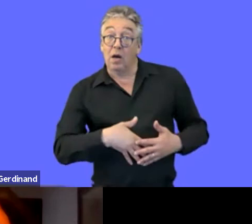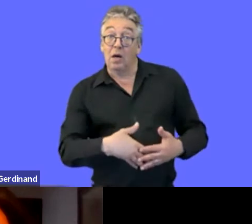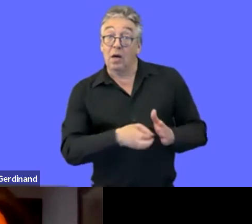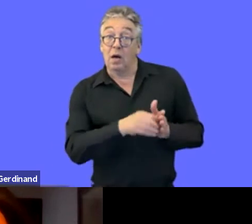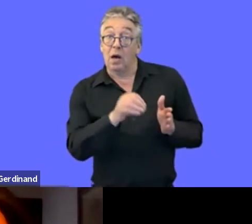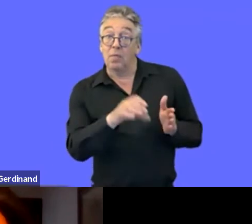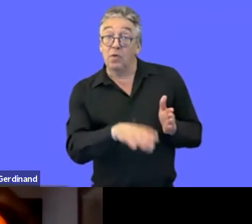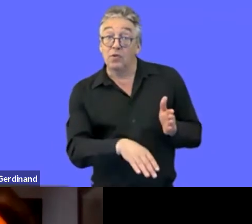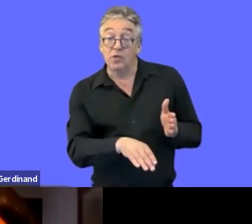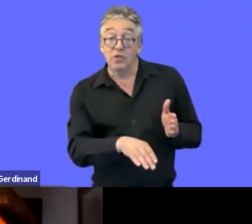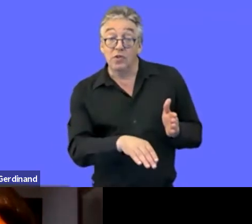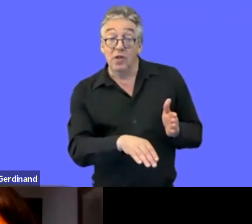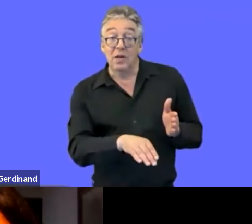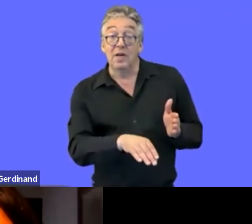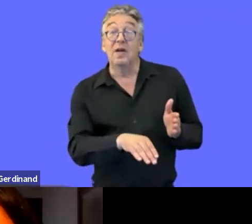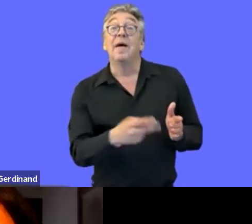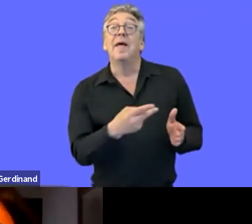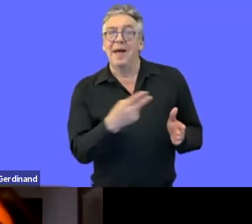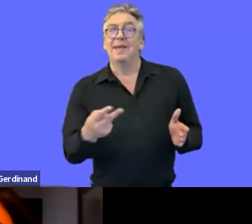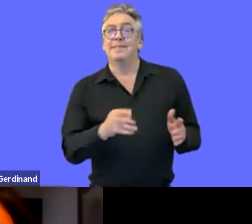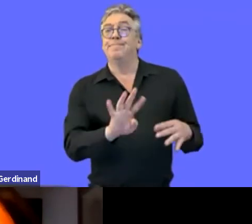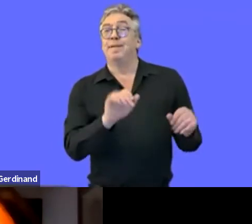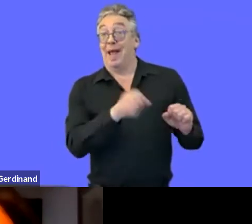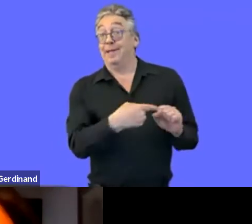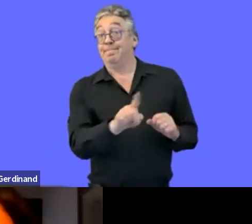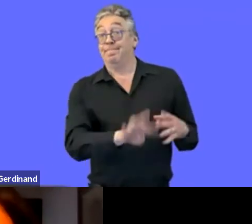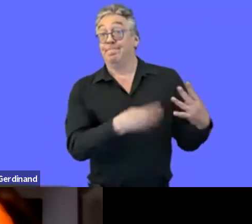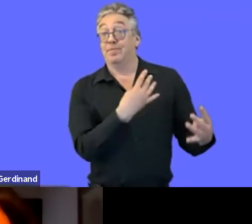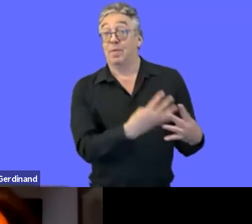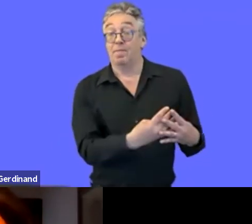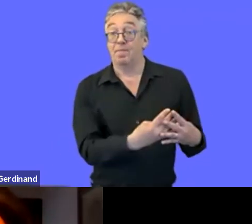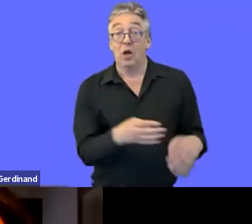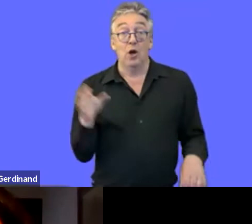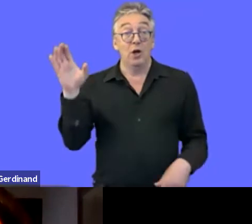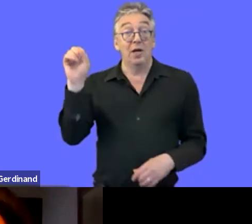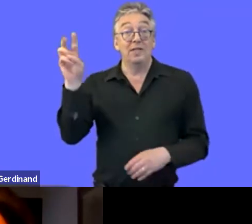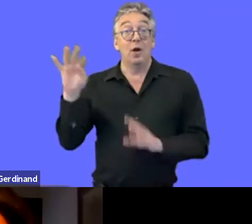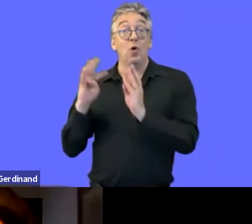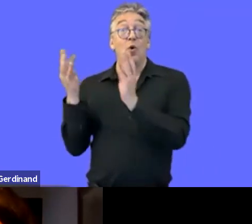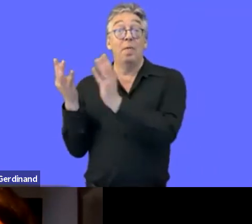and this inquiry report was one of the significant advocacy initiatives